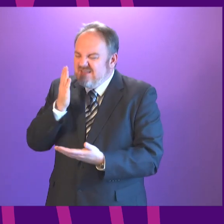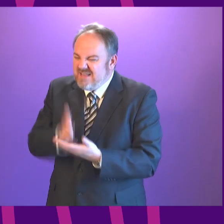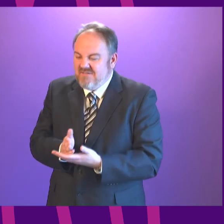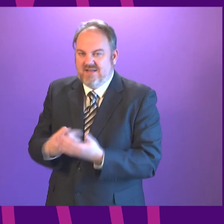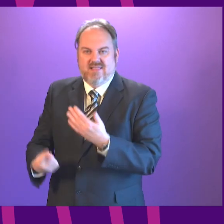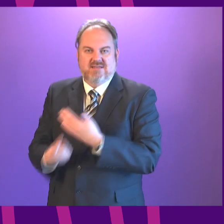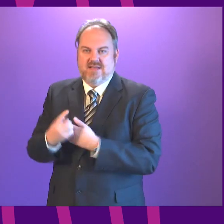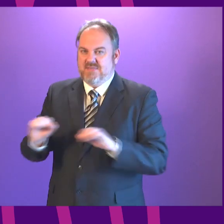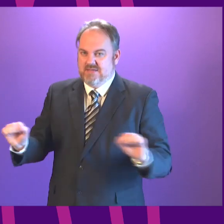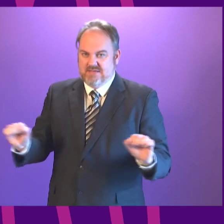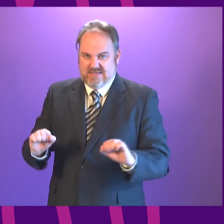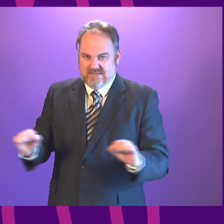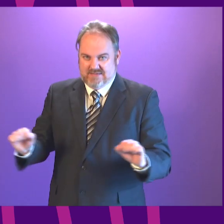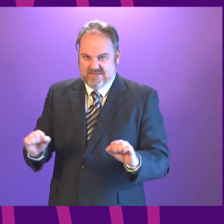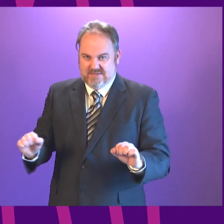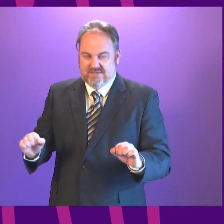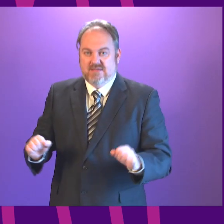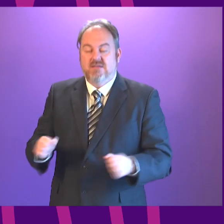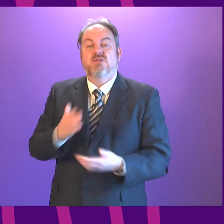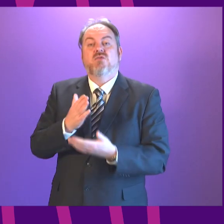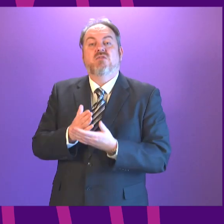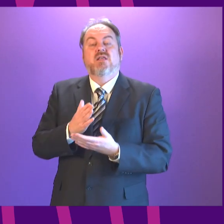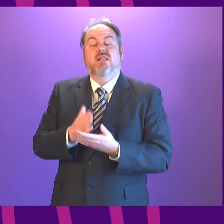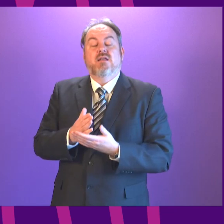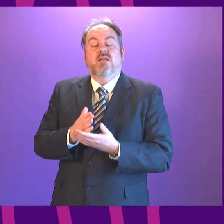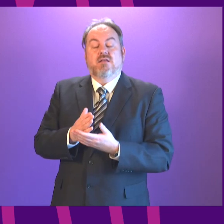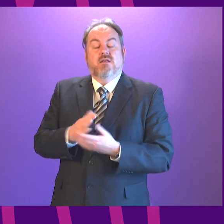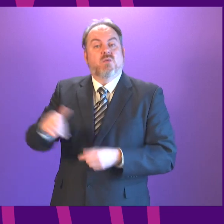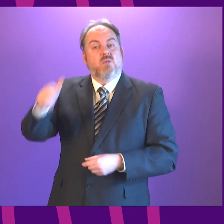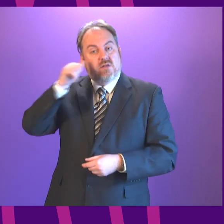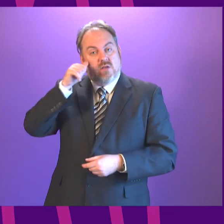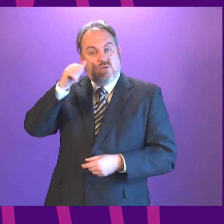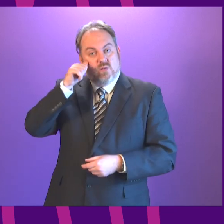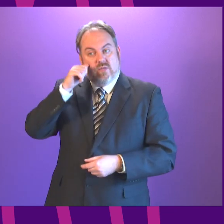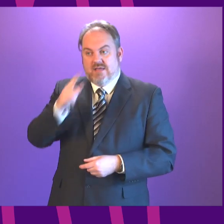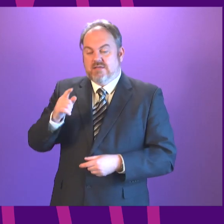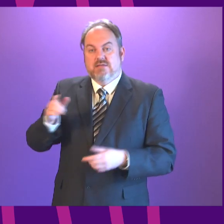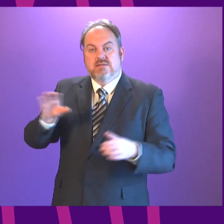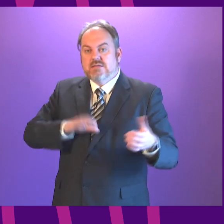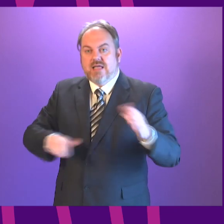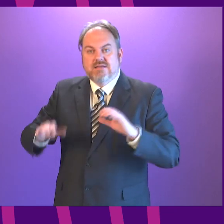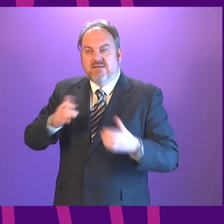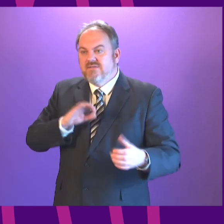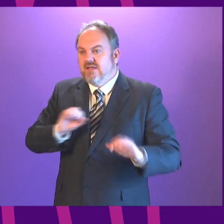Just this morning, I have read scientific opinion—some is pretty certain that that